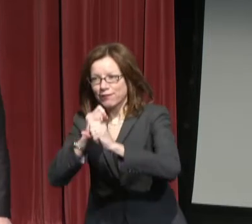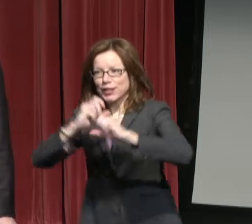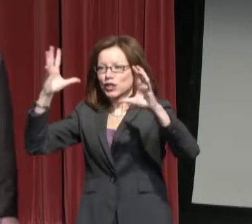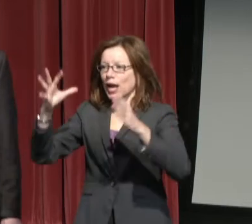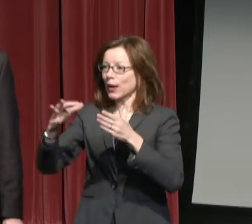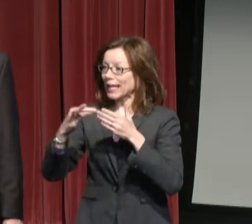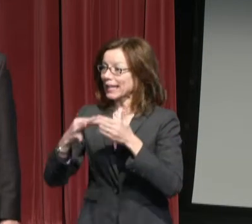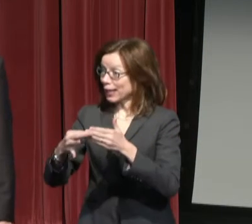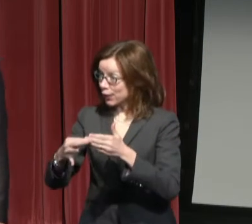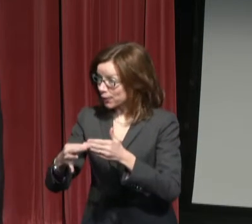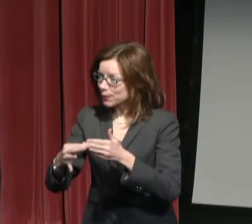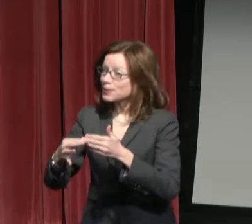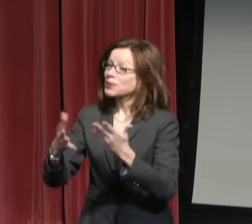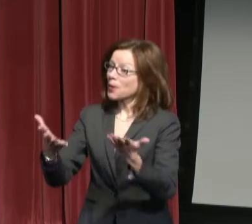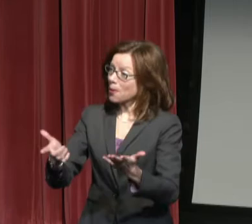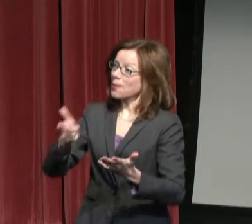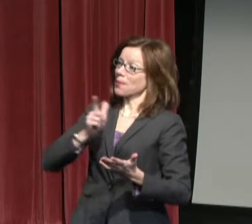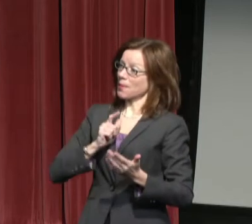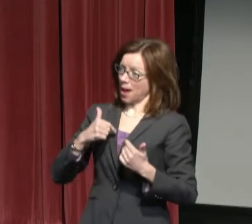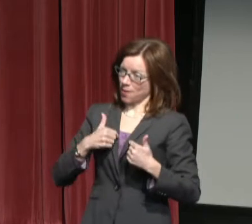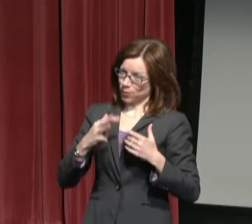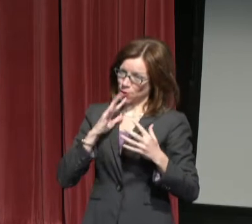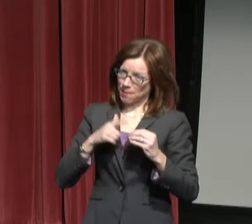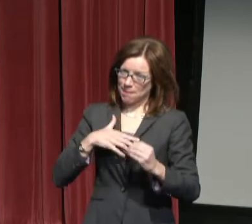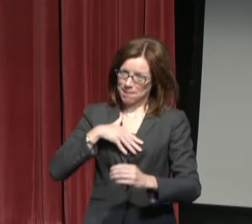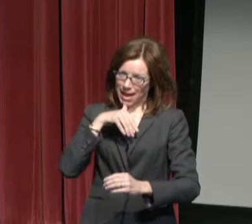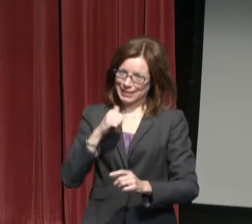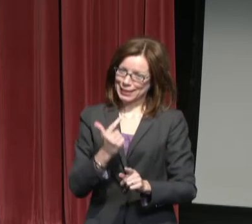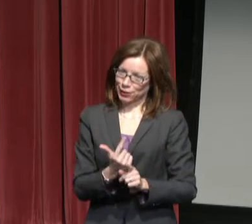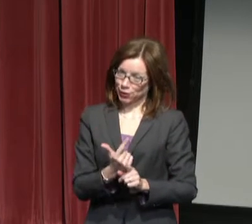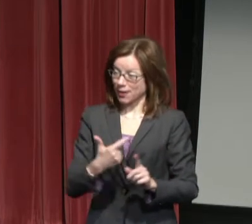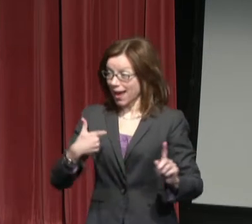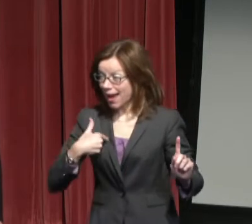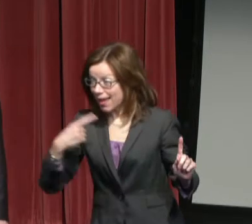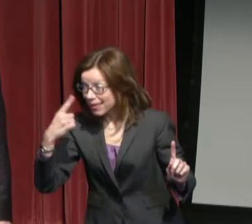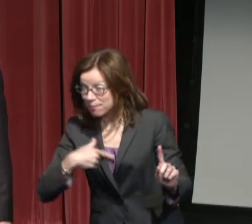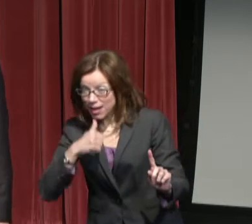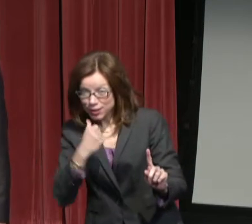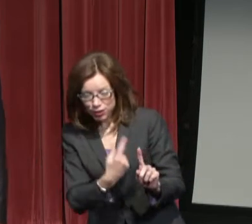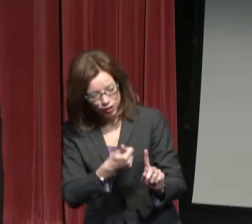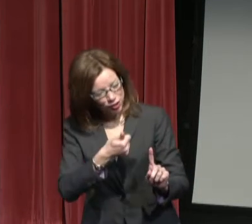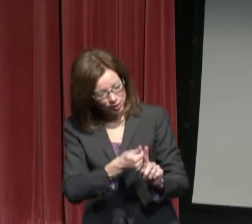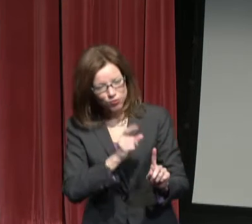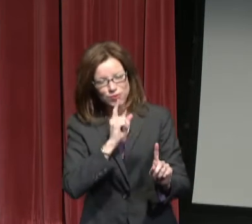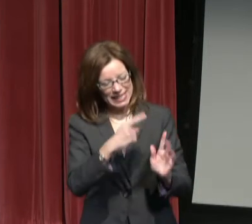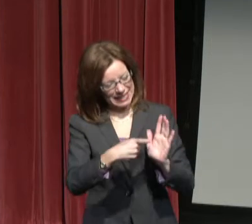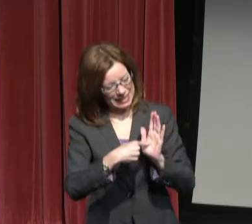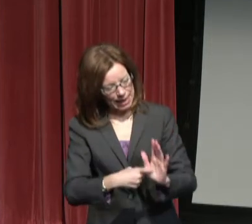So that's why I want to spend a couple of minutes telling you about my sister, because I believe that she is showing visionary leadership to the Deaf